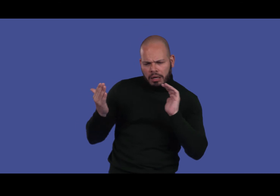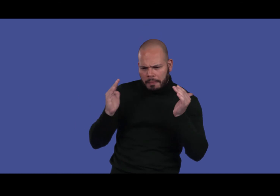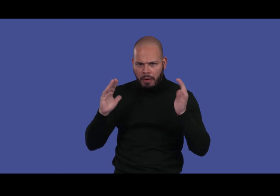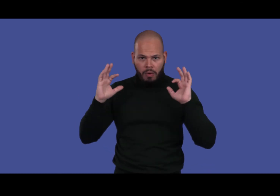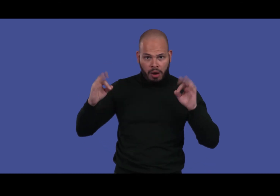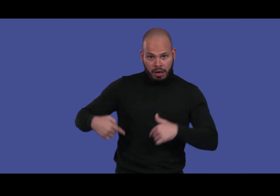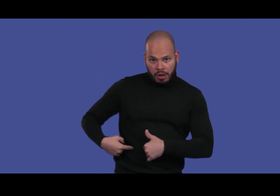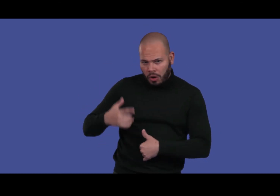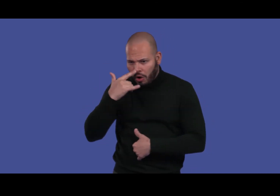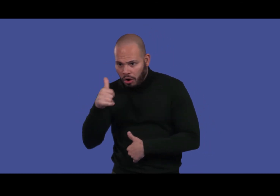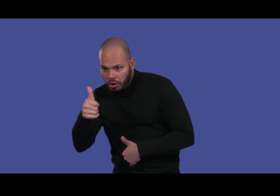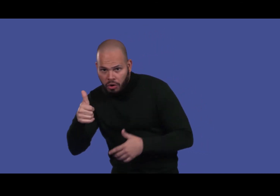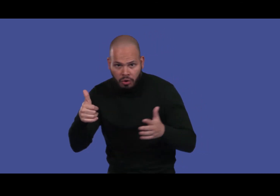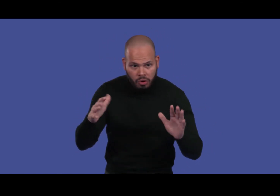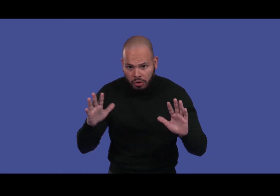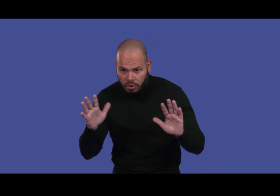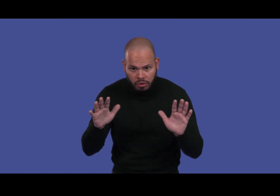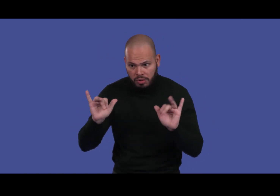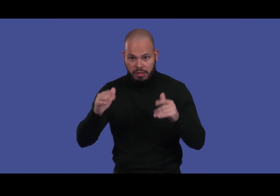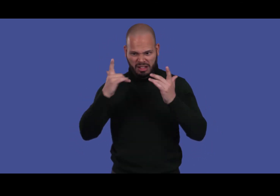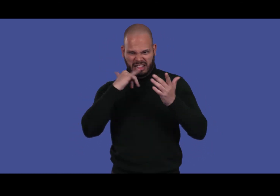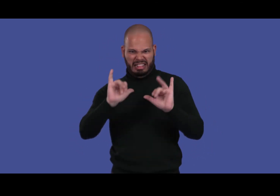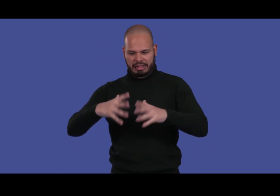to see if hep C has caused any damage to it.